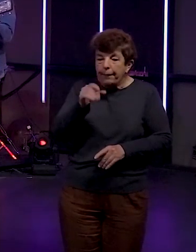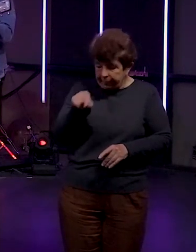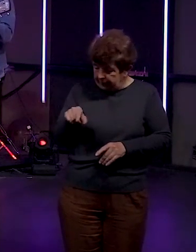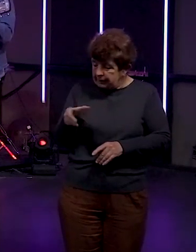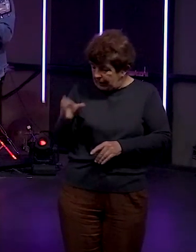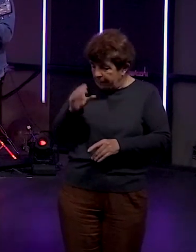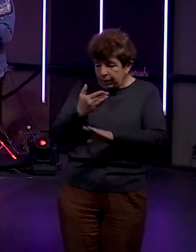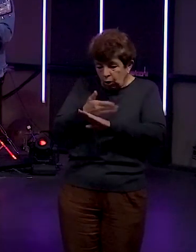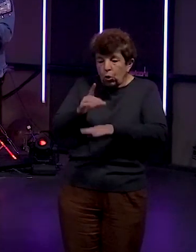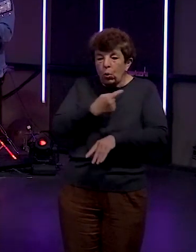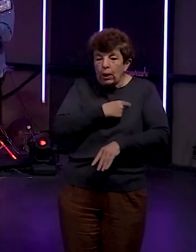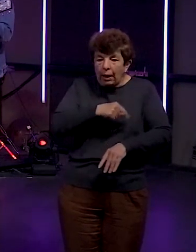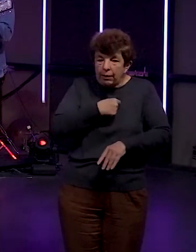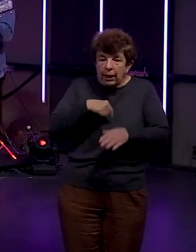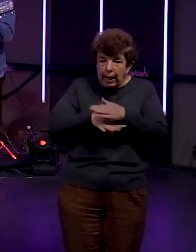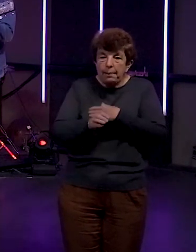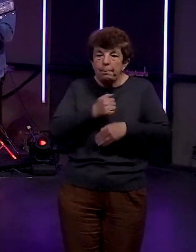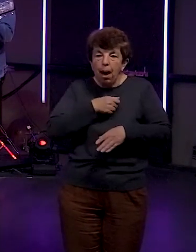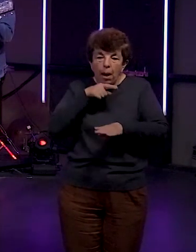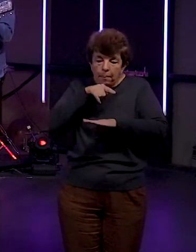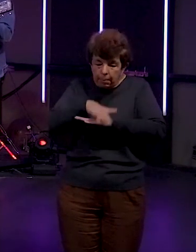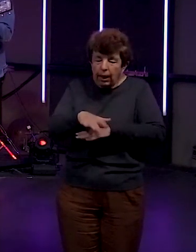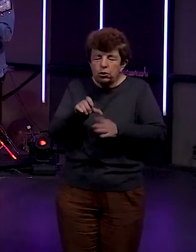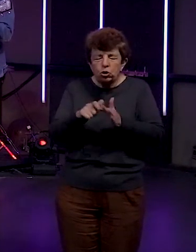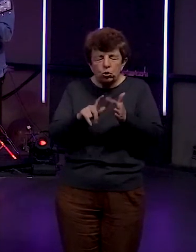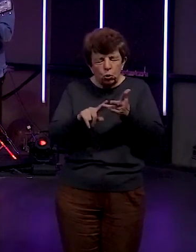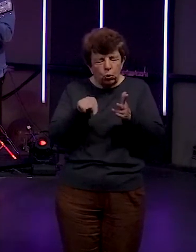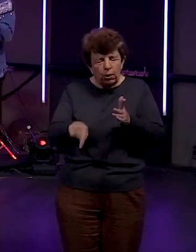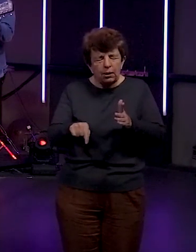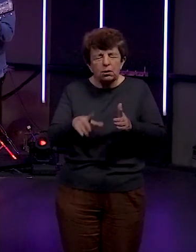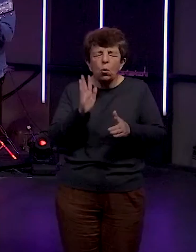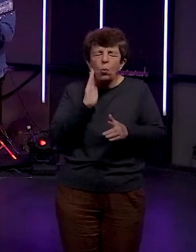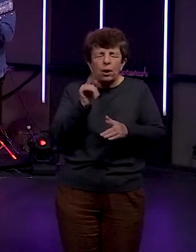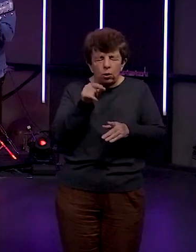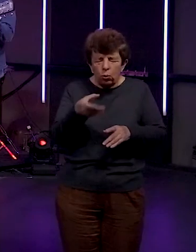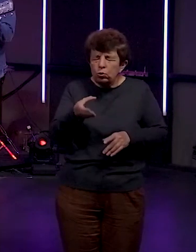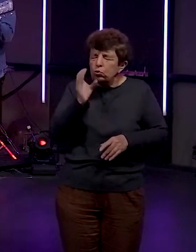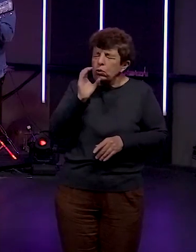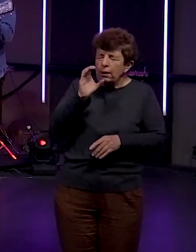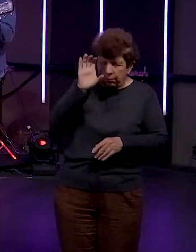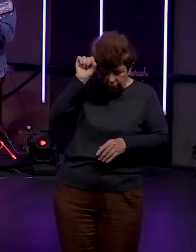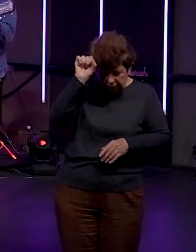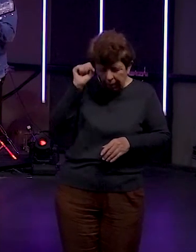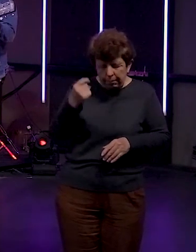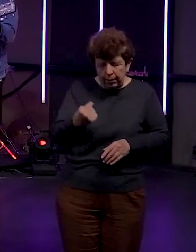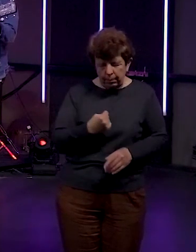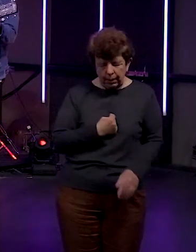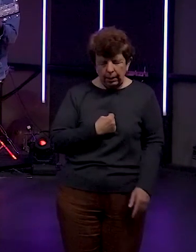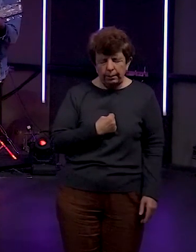New Covenant in my blood do this whenever you drink it in remembrance of me.